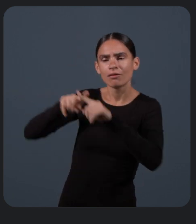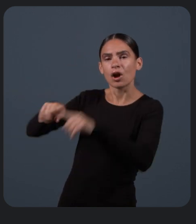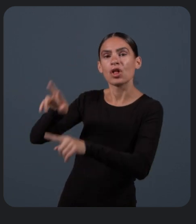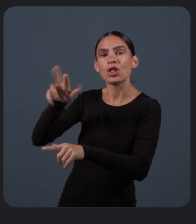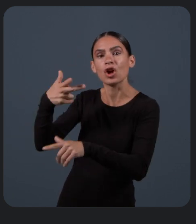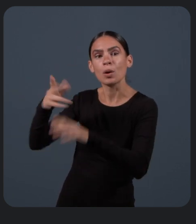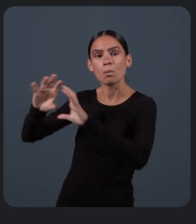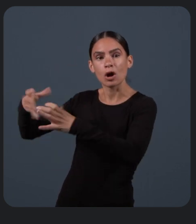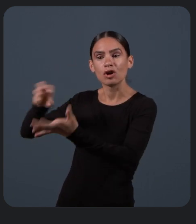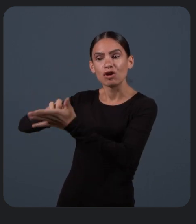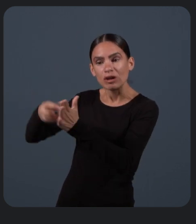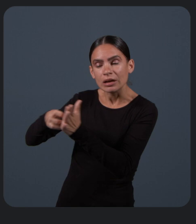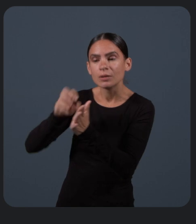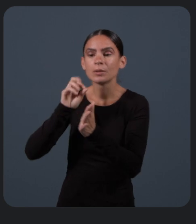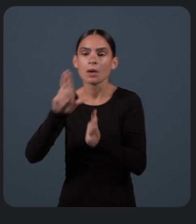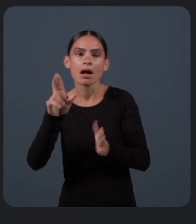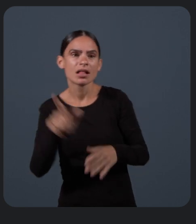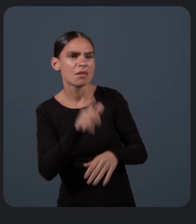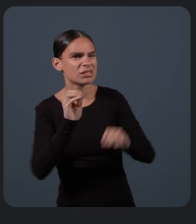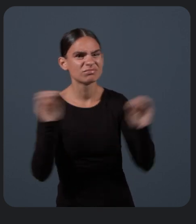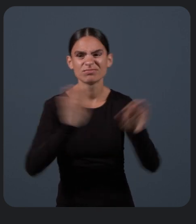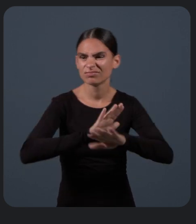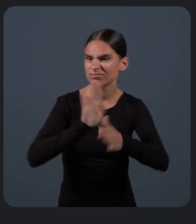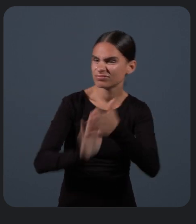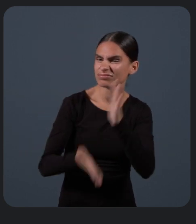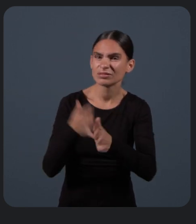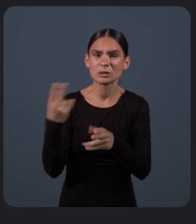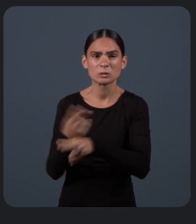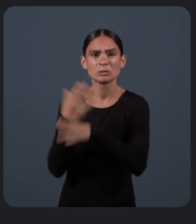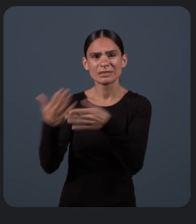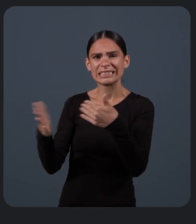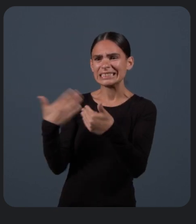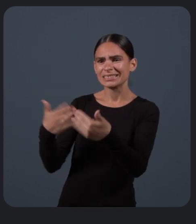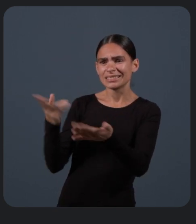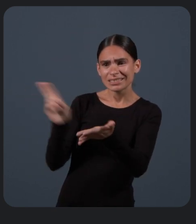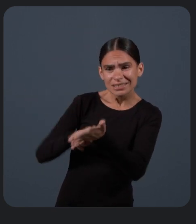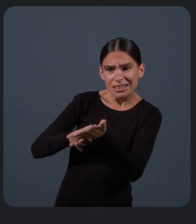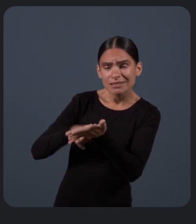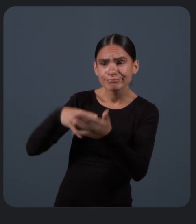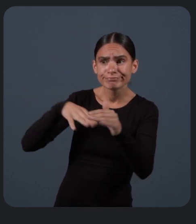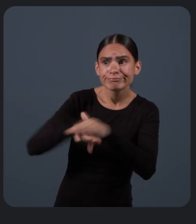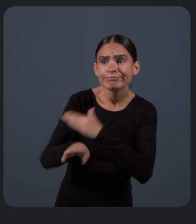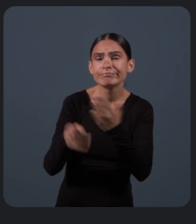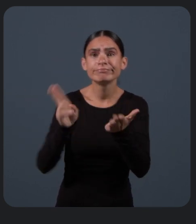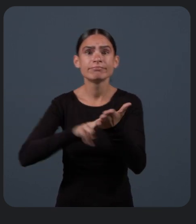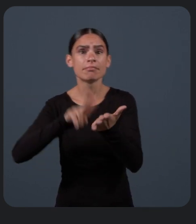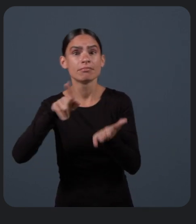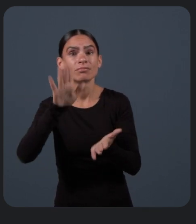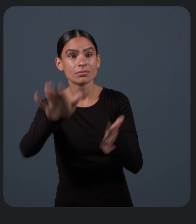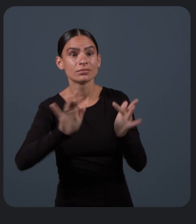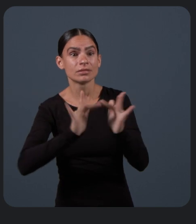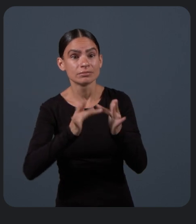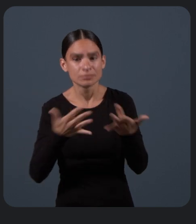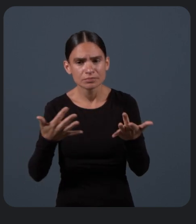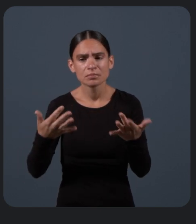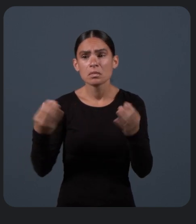making it easier for users to sign in or sign up on your site. We'll share further updates on Fed CM, and the rest